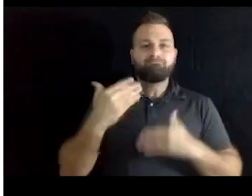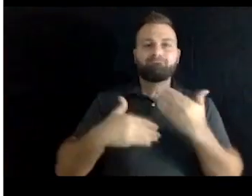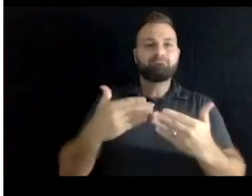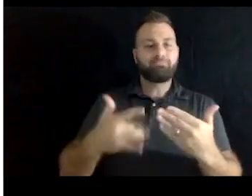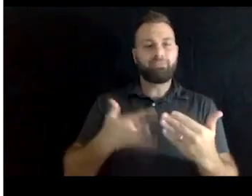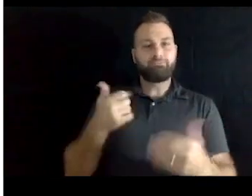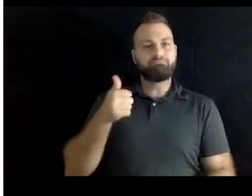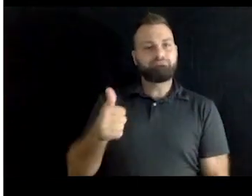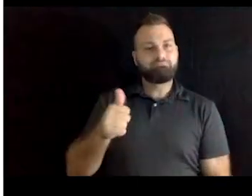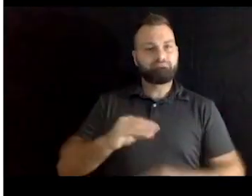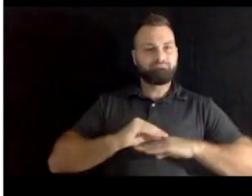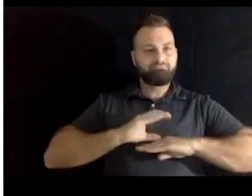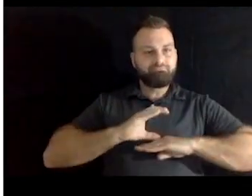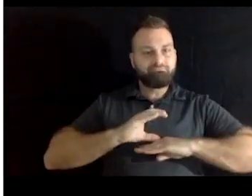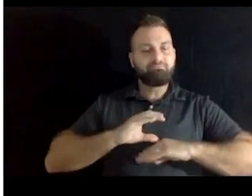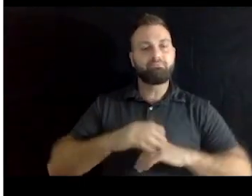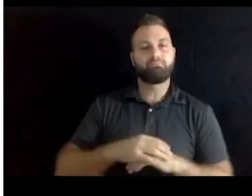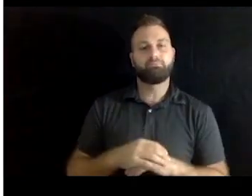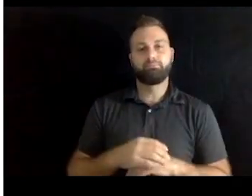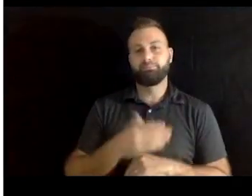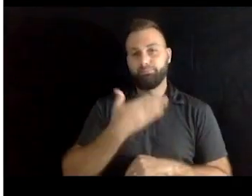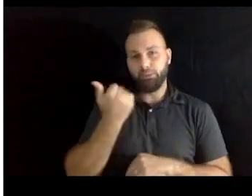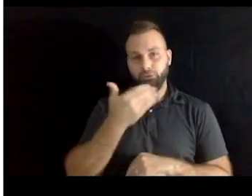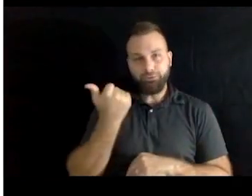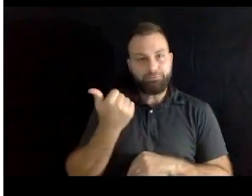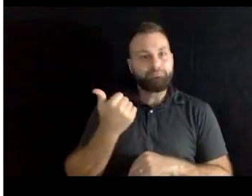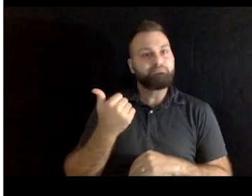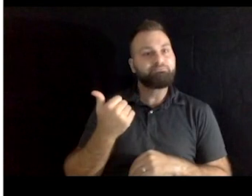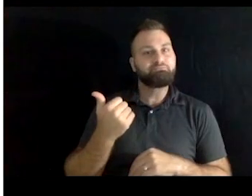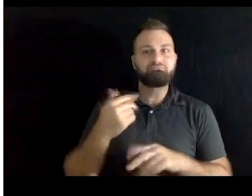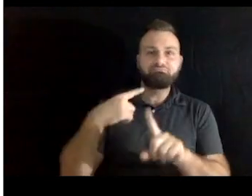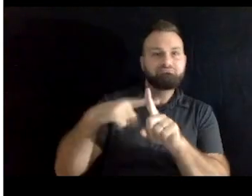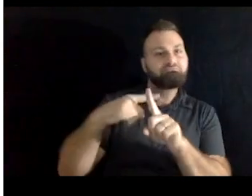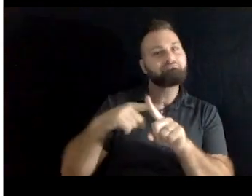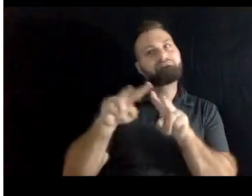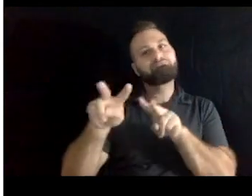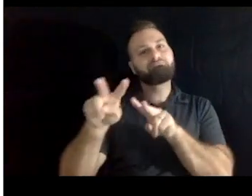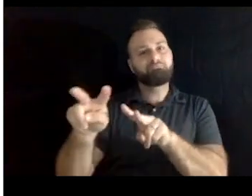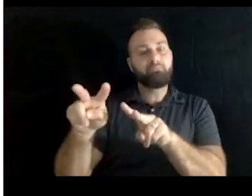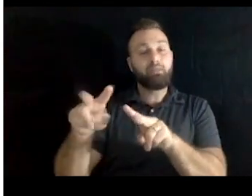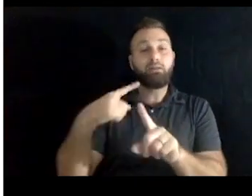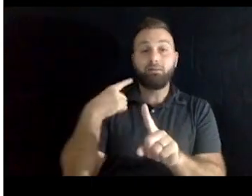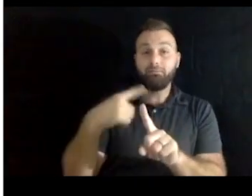themselves and have better kind of outlook. There are also social benefits